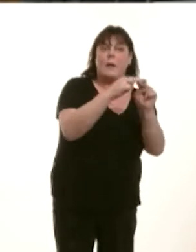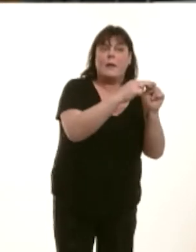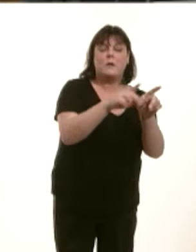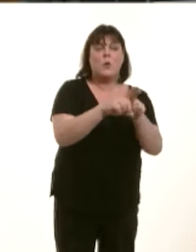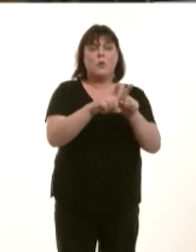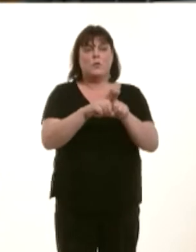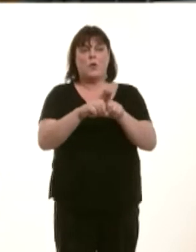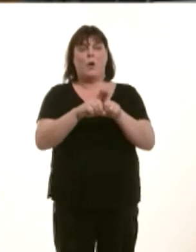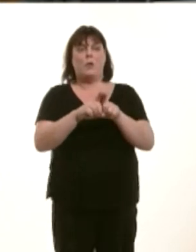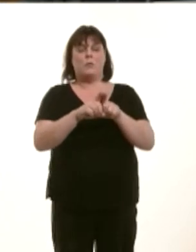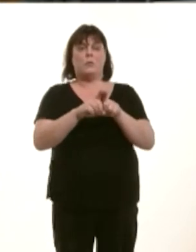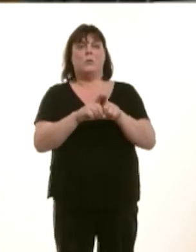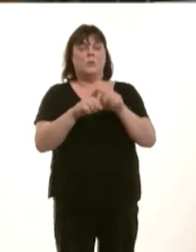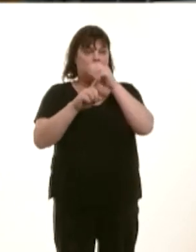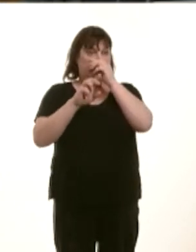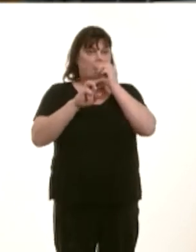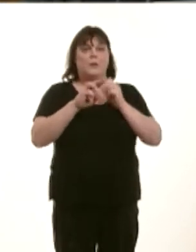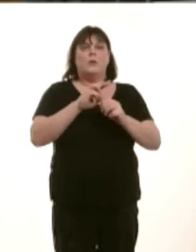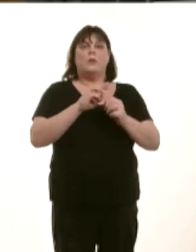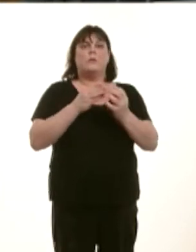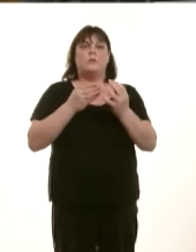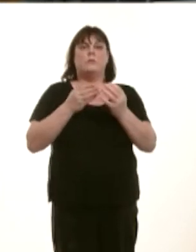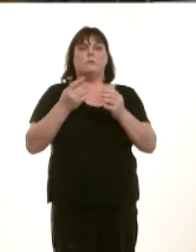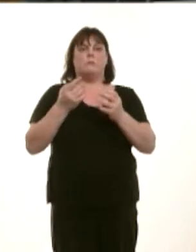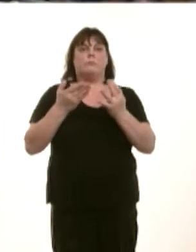challenge Cymru, which seek to help those schools who need help the most.